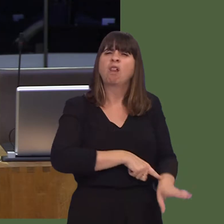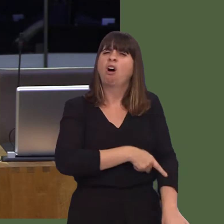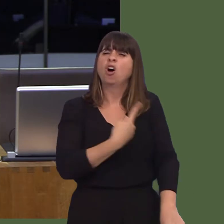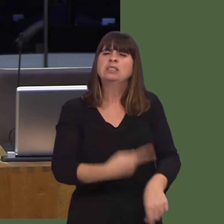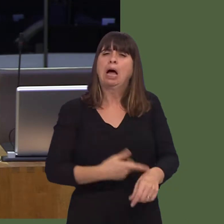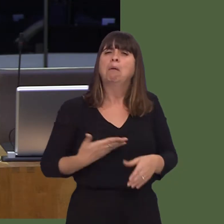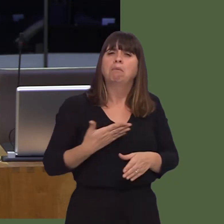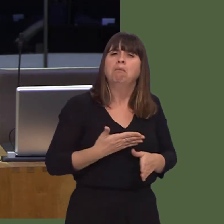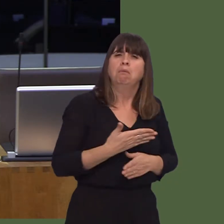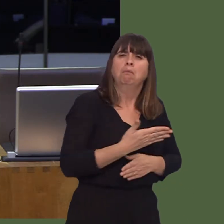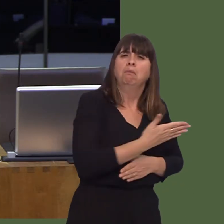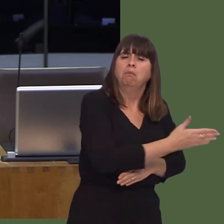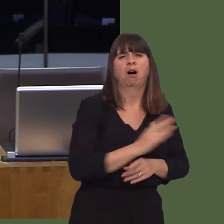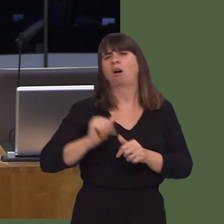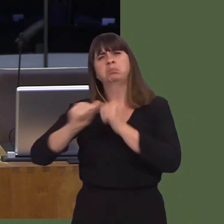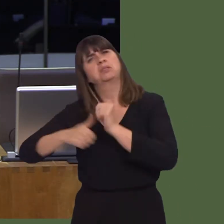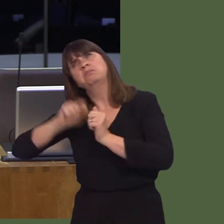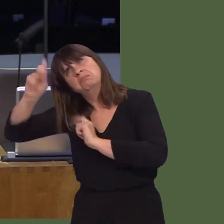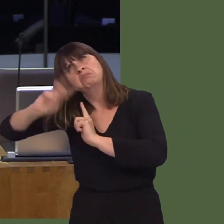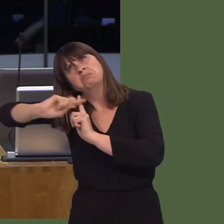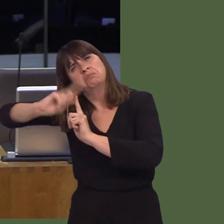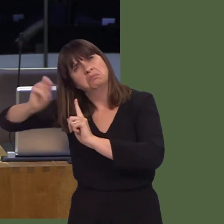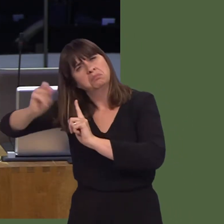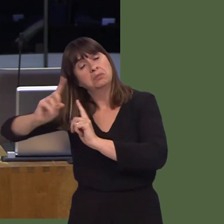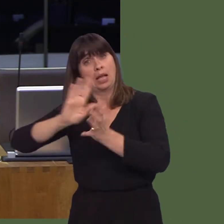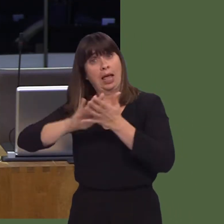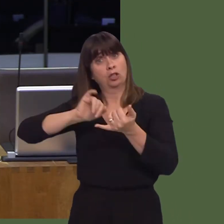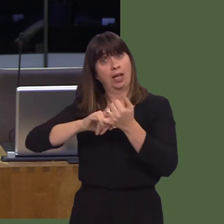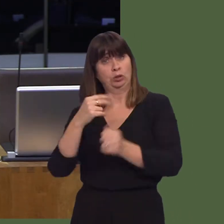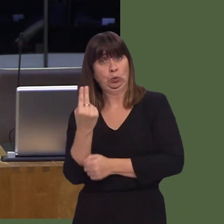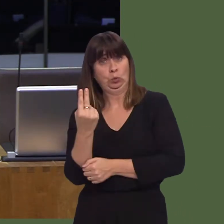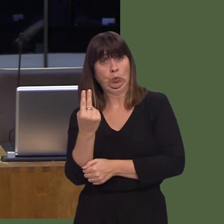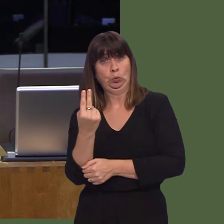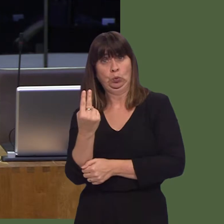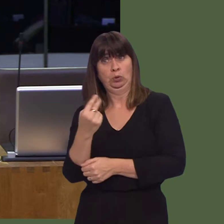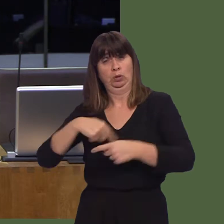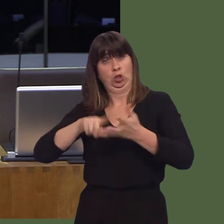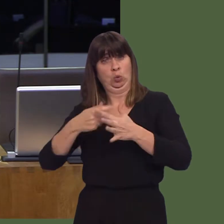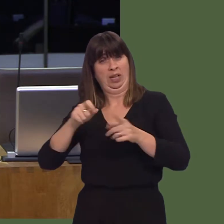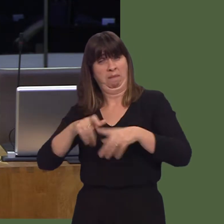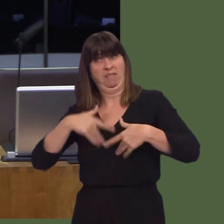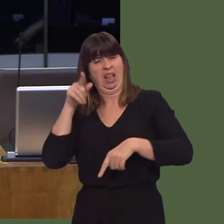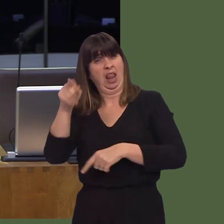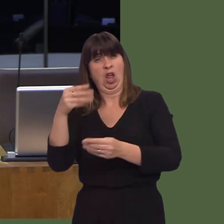I would point out that UKIP's policy is that the HS2 project is spiralling out of control in terms of costs and should be scrapped.